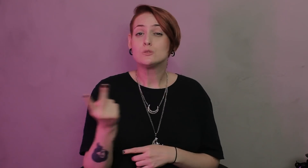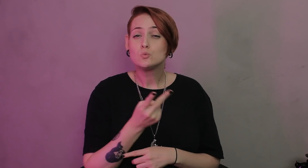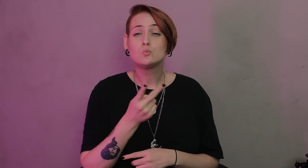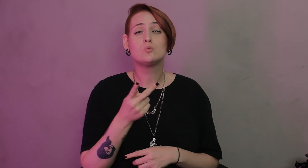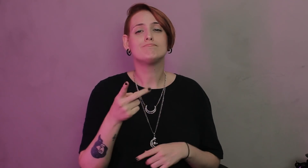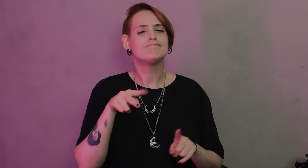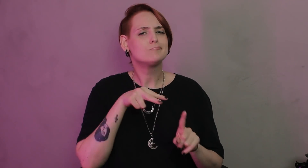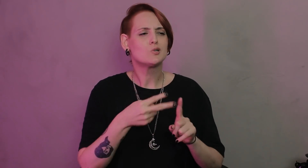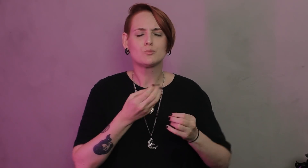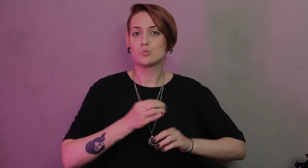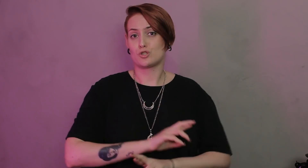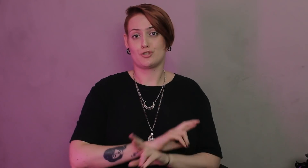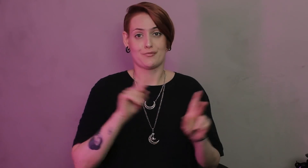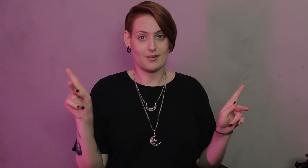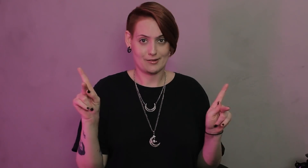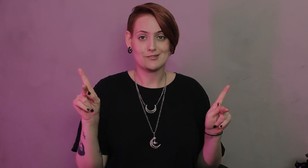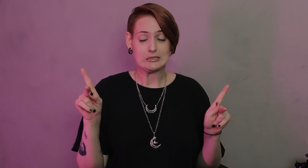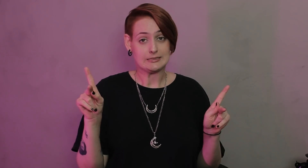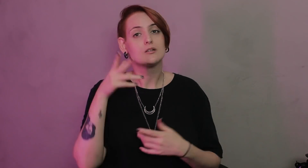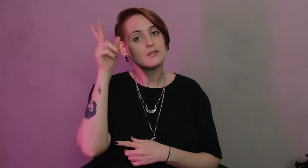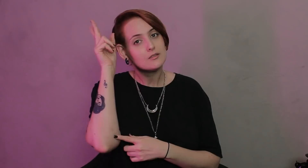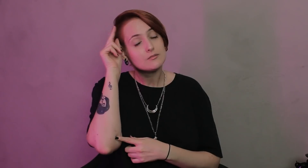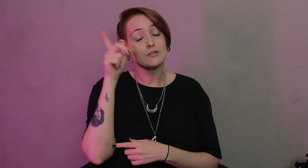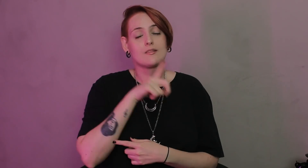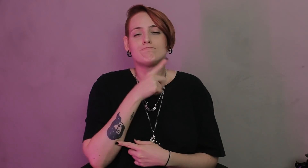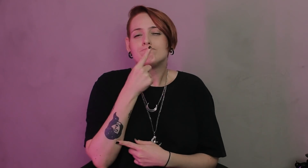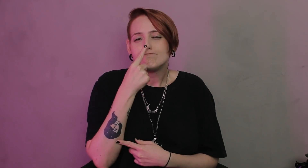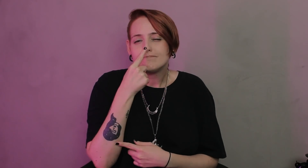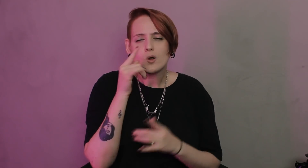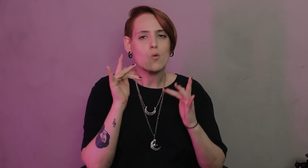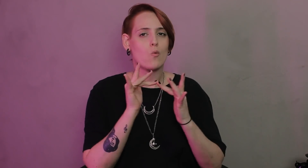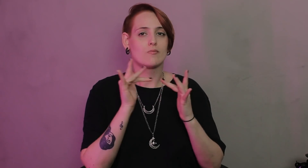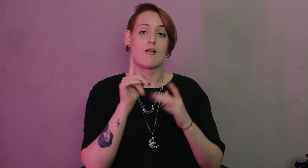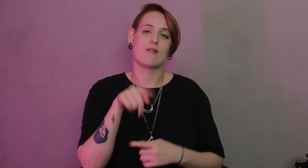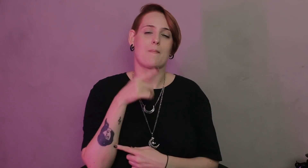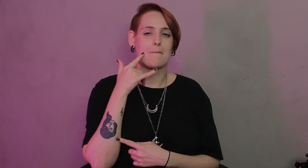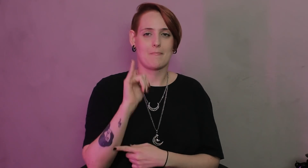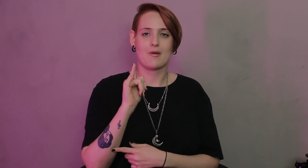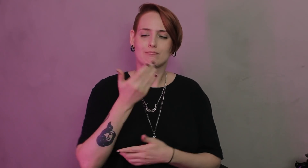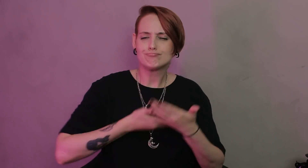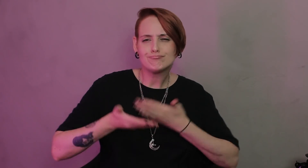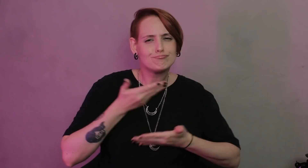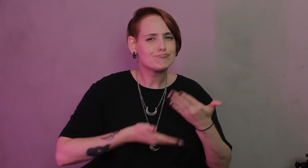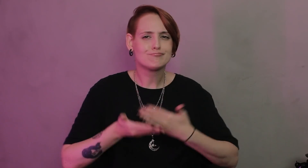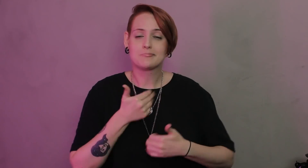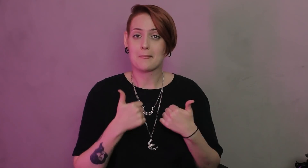The two had a very different point of view. Meanwhile, the young woman was intimate with her father.